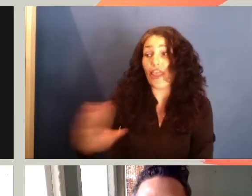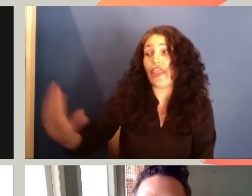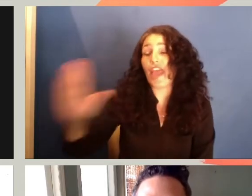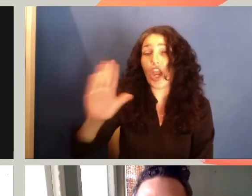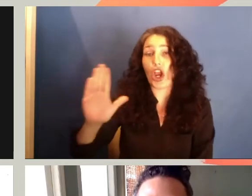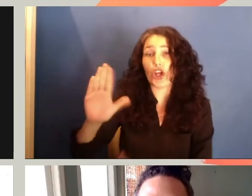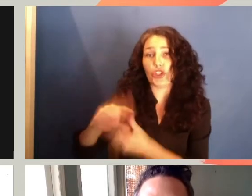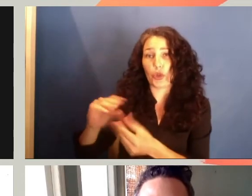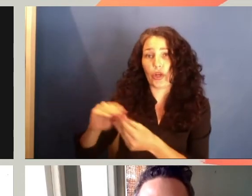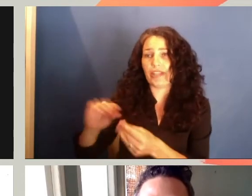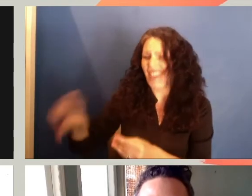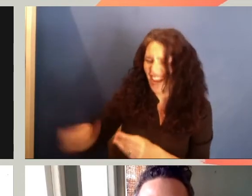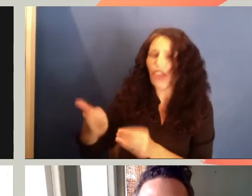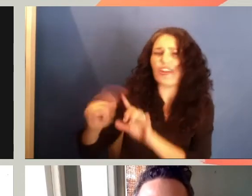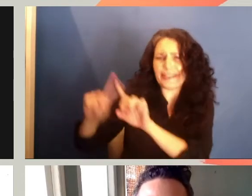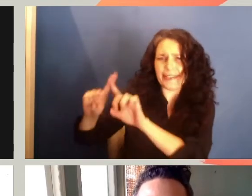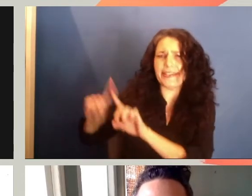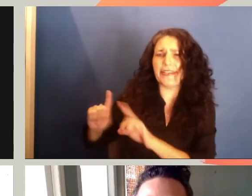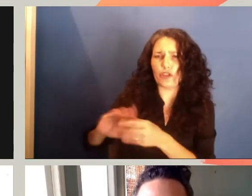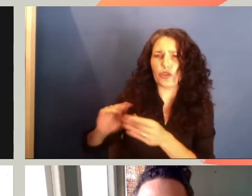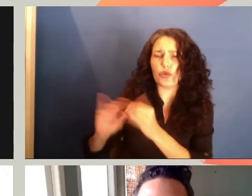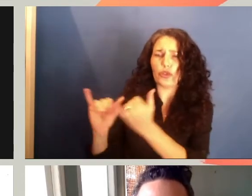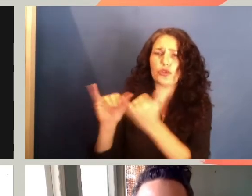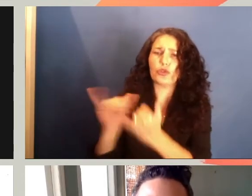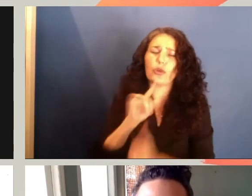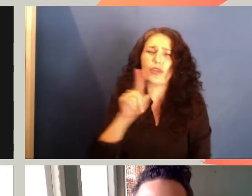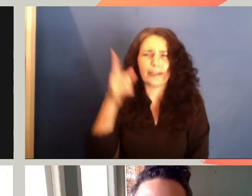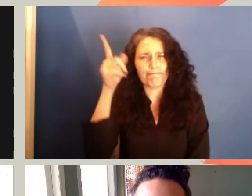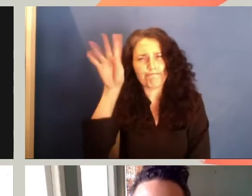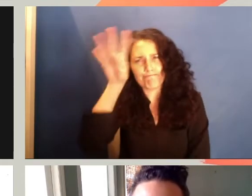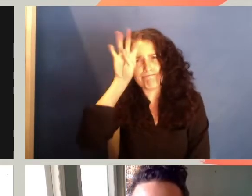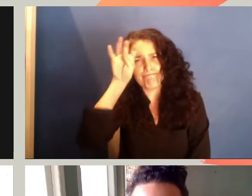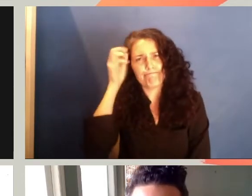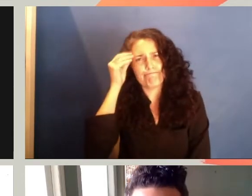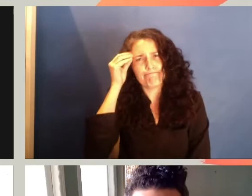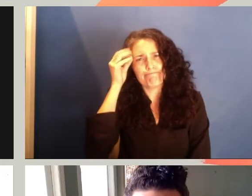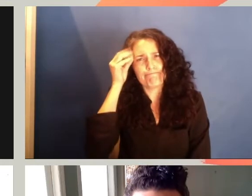So, it is a question, and it's something that I talk with my team about all the time